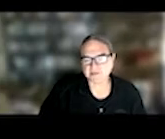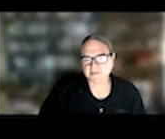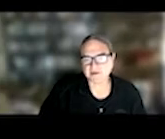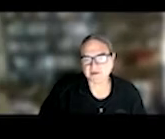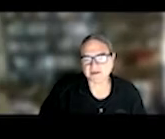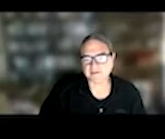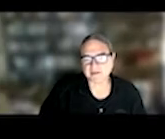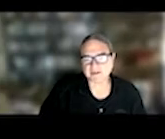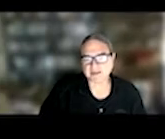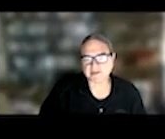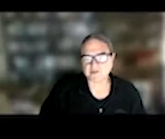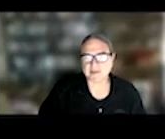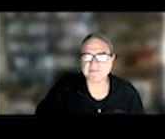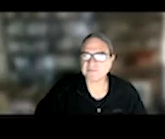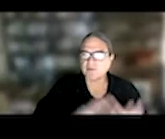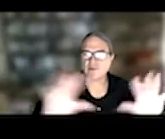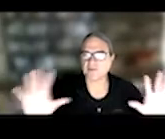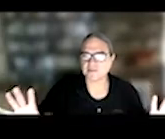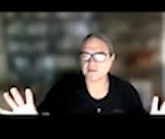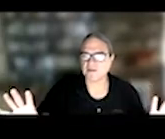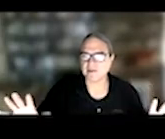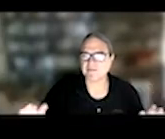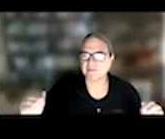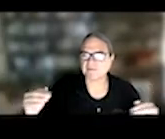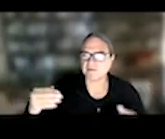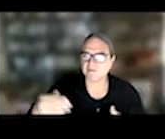in American Indian populations. We have to be more holistic we have to be able to look